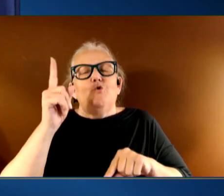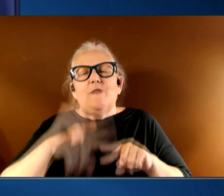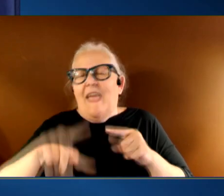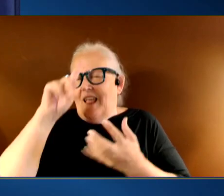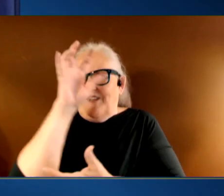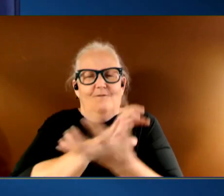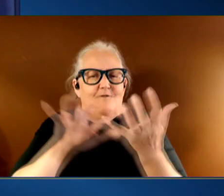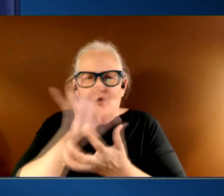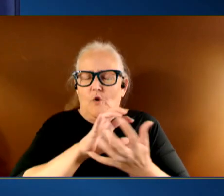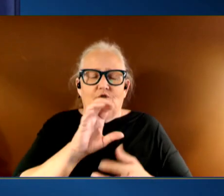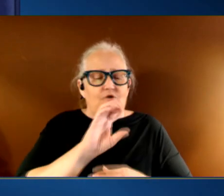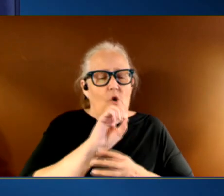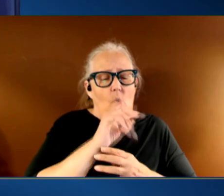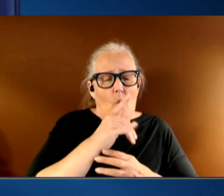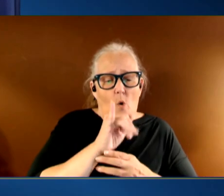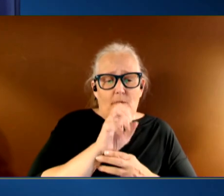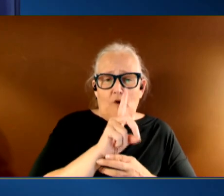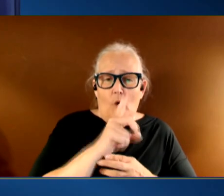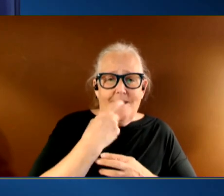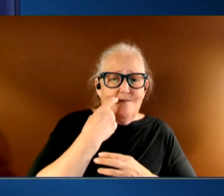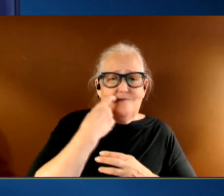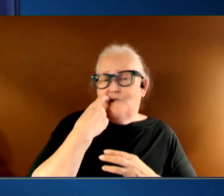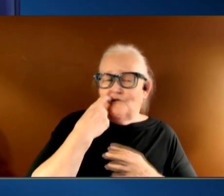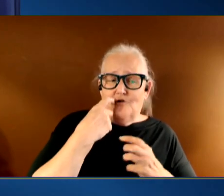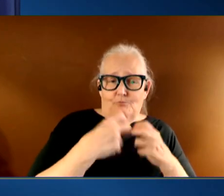If a patient comes in the door, this is what they need, and this is, you know,